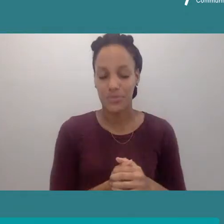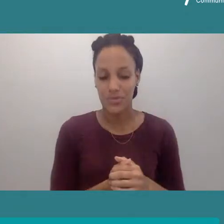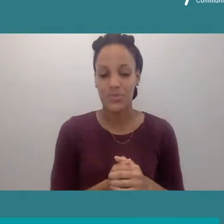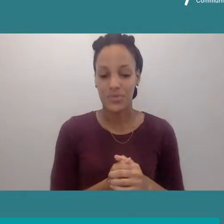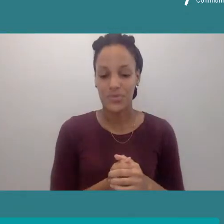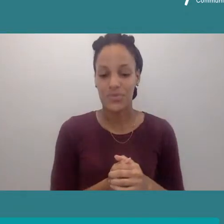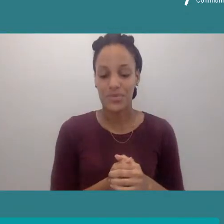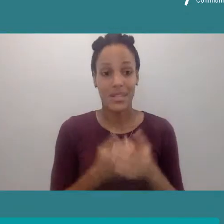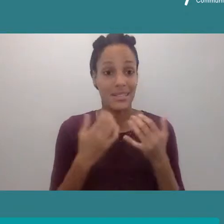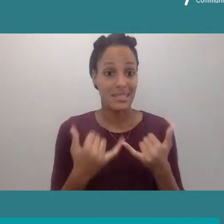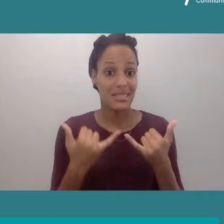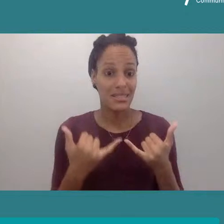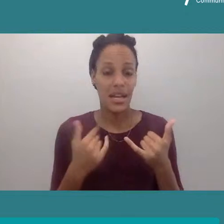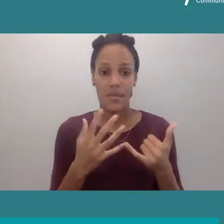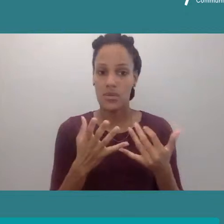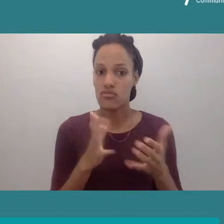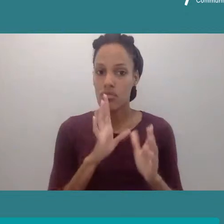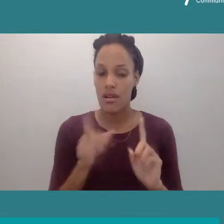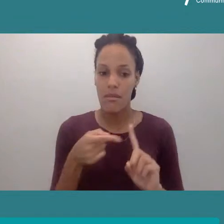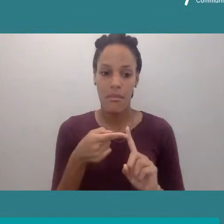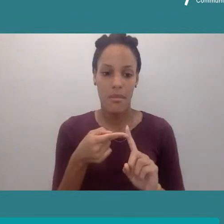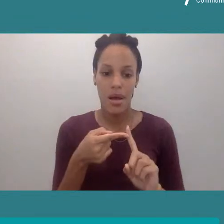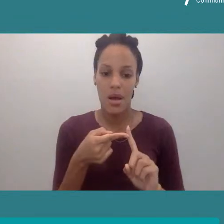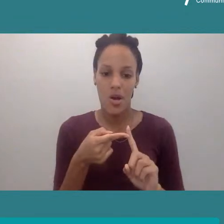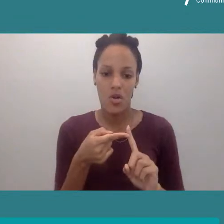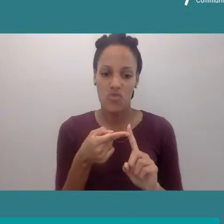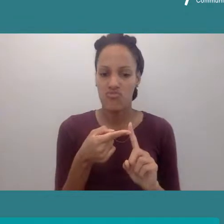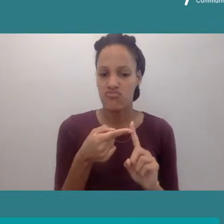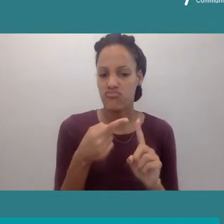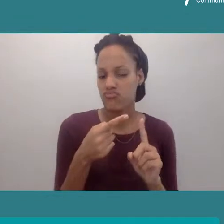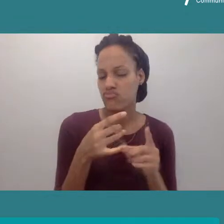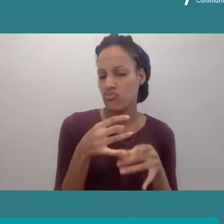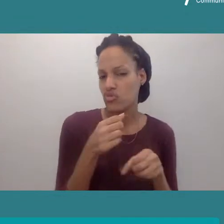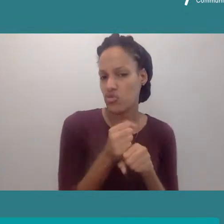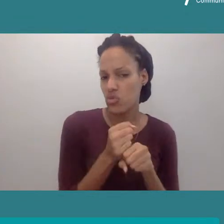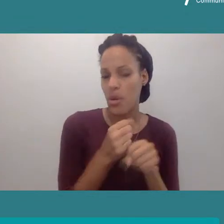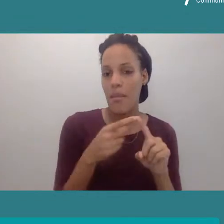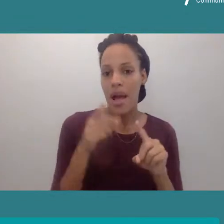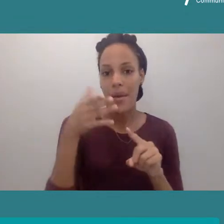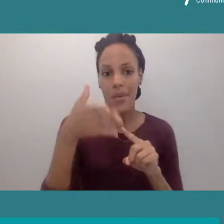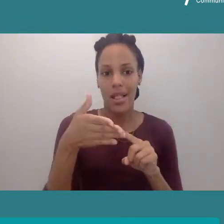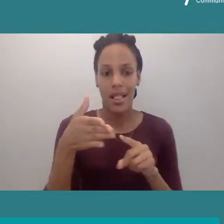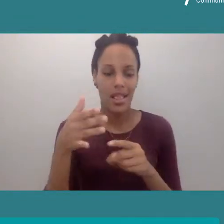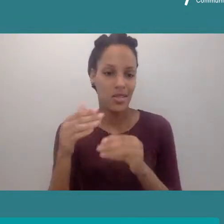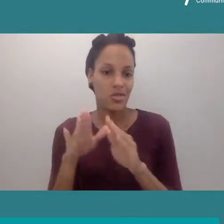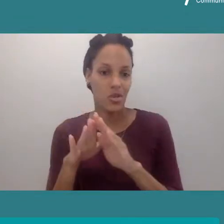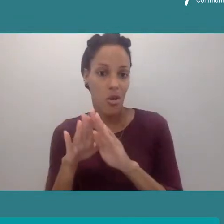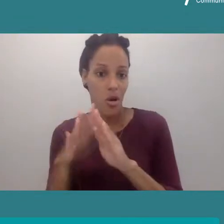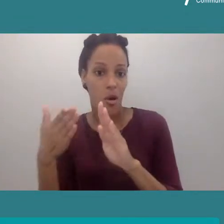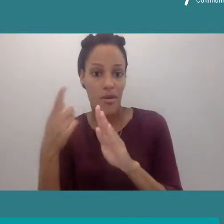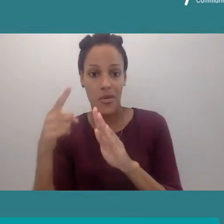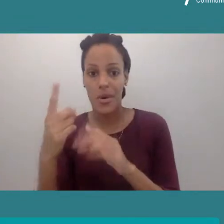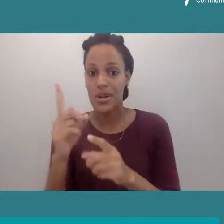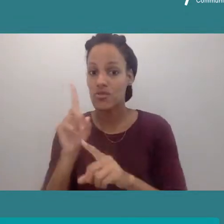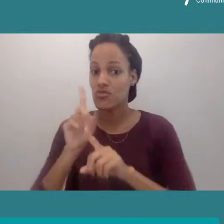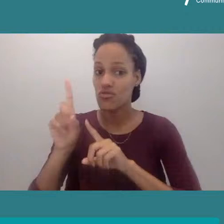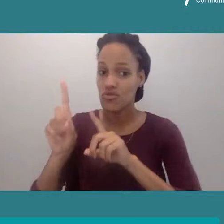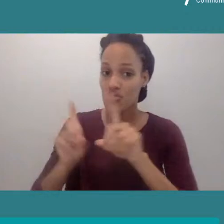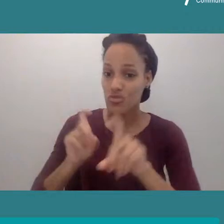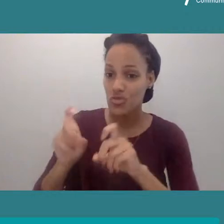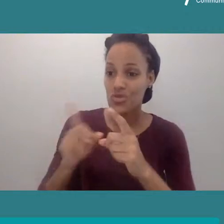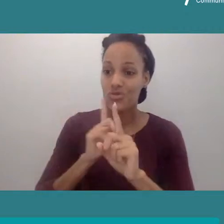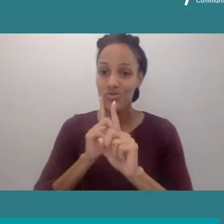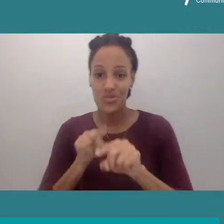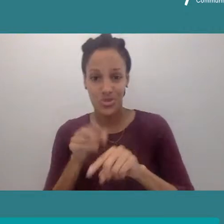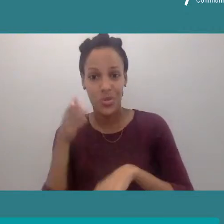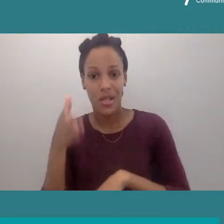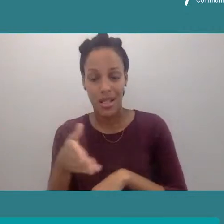Today I will talk a little while and open it up for a Q&A session. Before I jump in